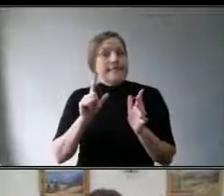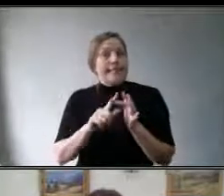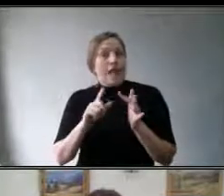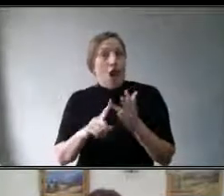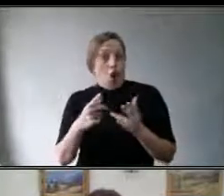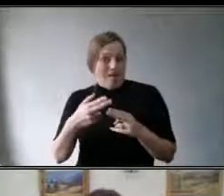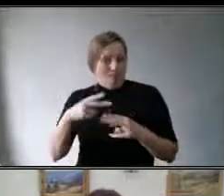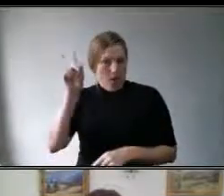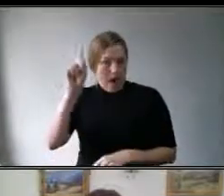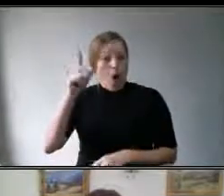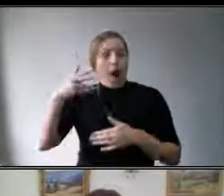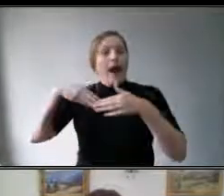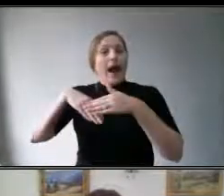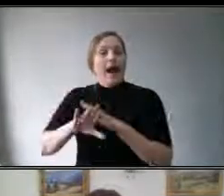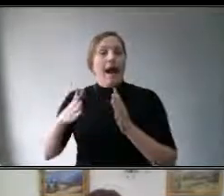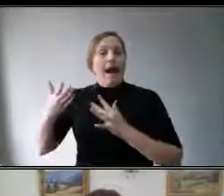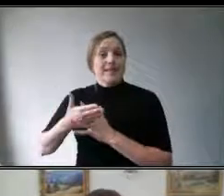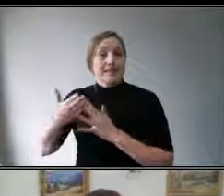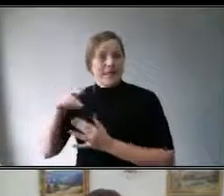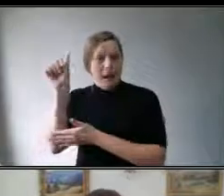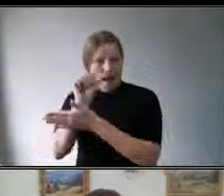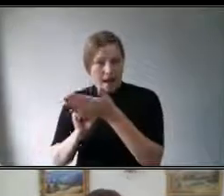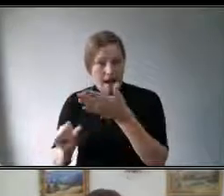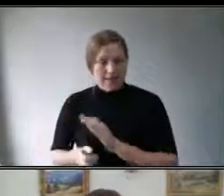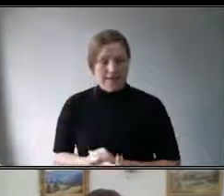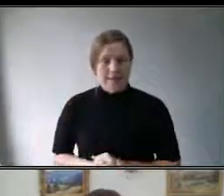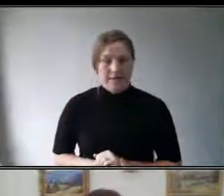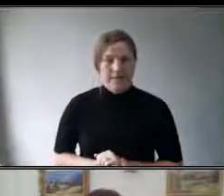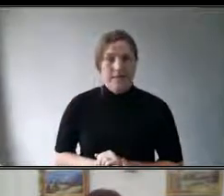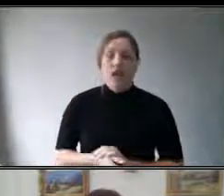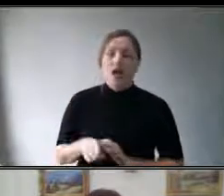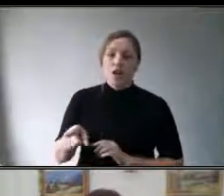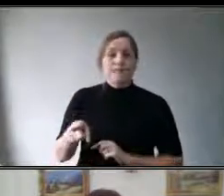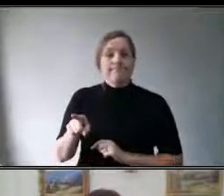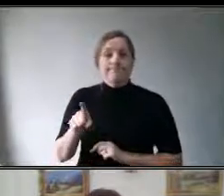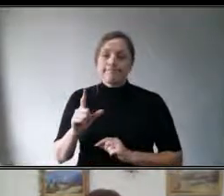organization on the program back in 2018 and will absolutely remain a really important partner